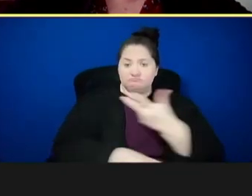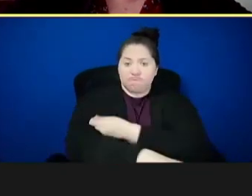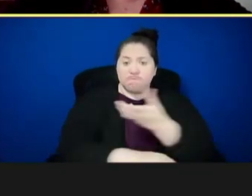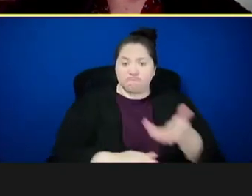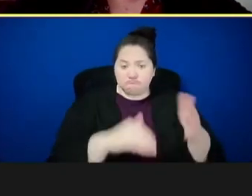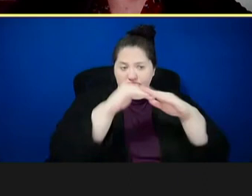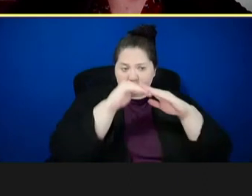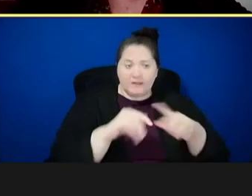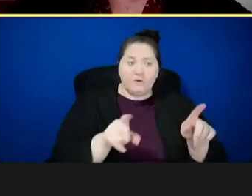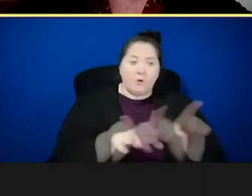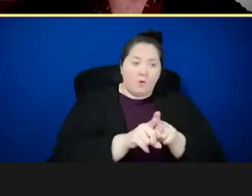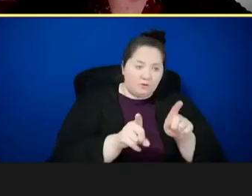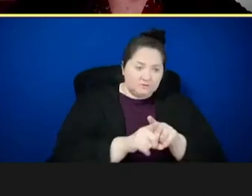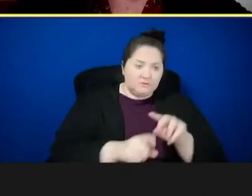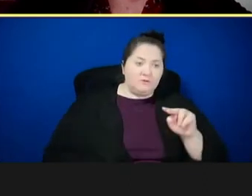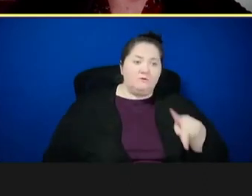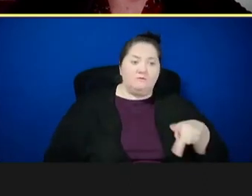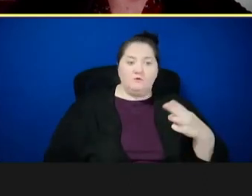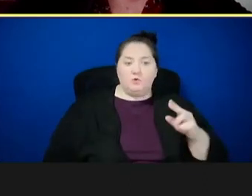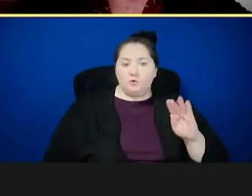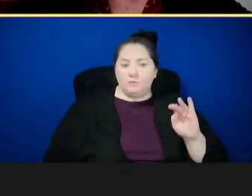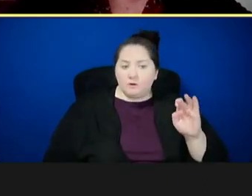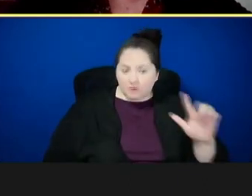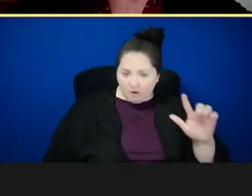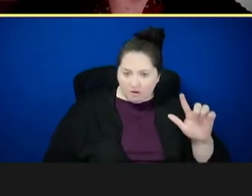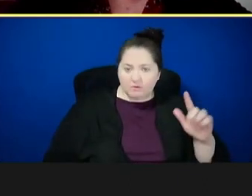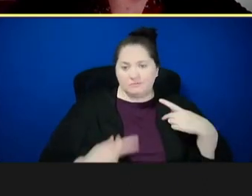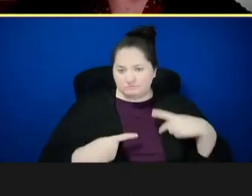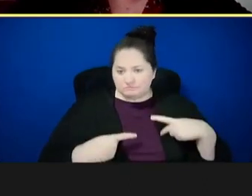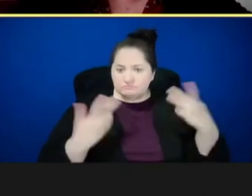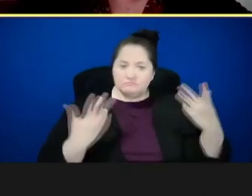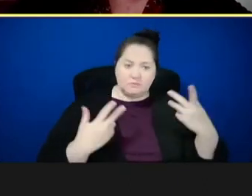vaccination rates were significantly higher than at the start of the pilot as well.